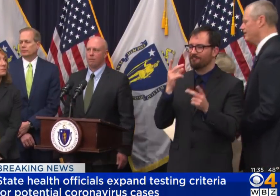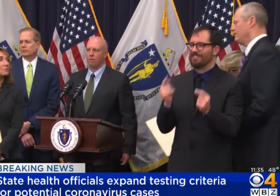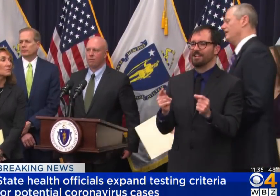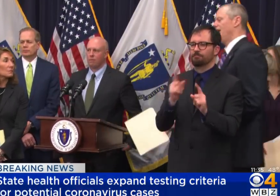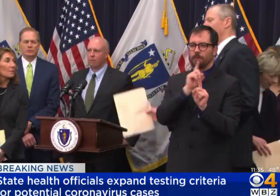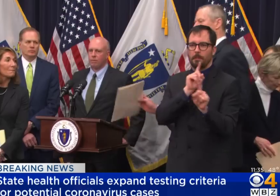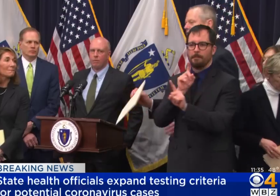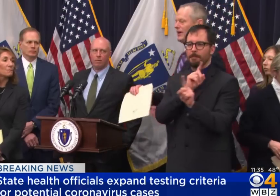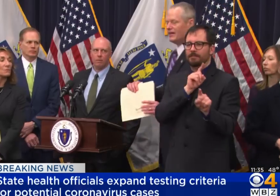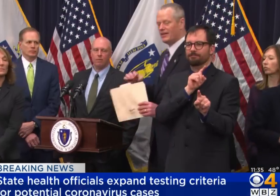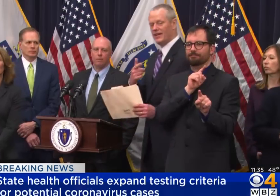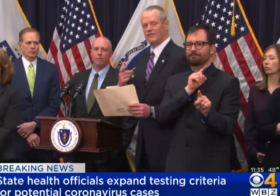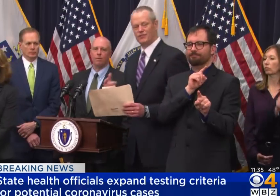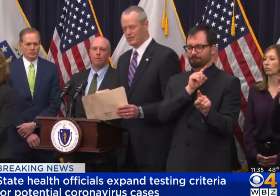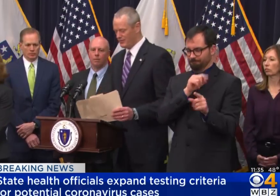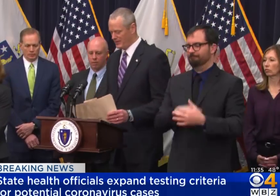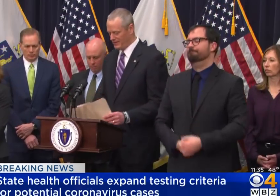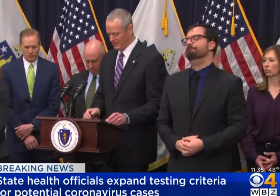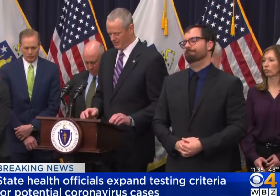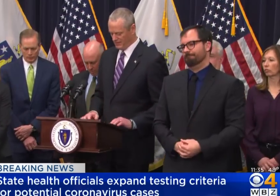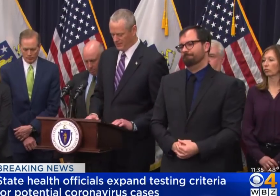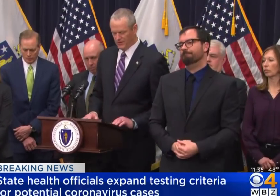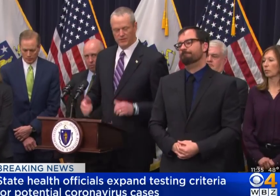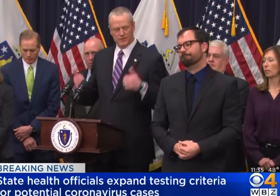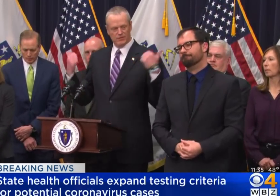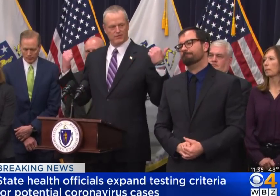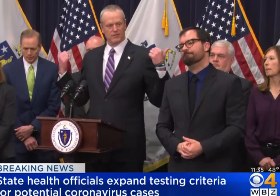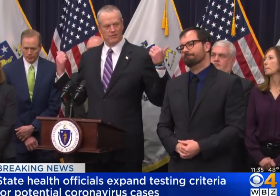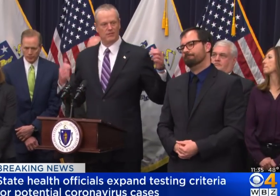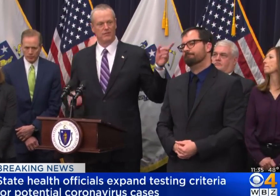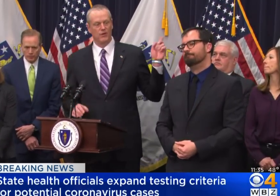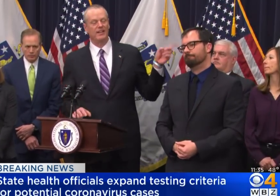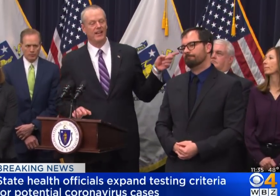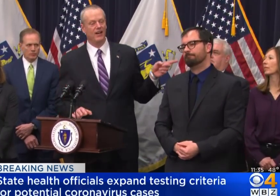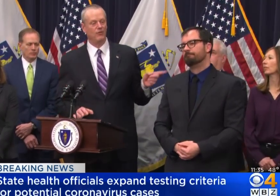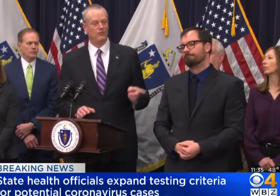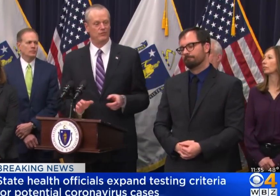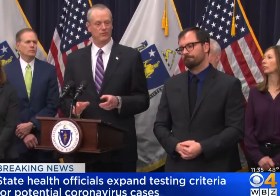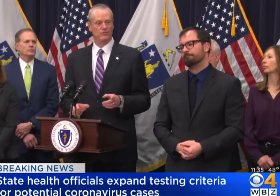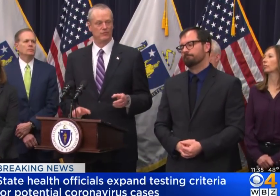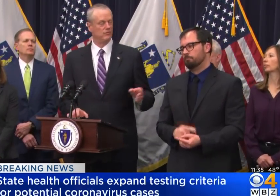COMMAND CENTER TO REALLY ACTUALIZE THE ISSUES THAT ARE ON THE GROUND. HOW MANY PEOPLE ARE IN THE